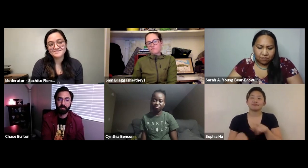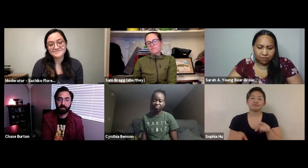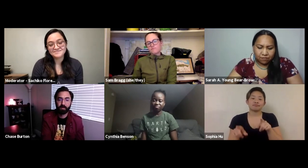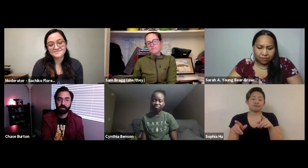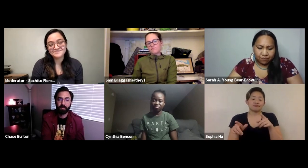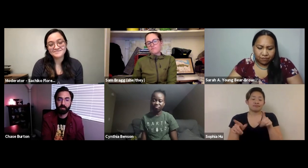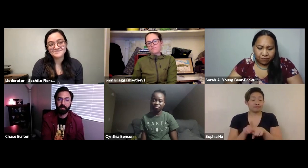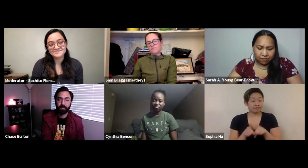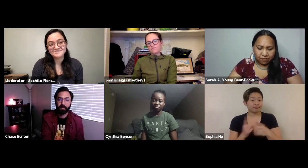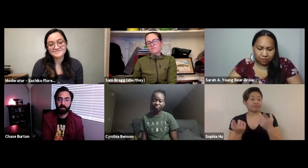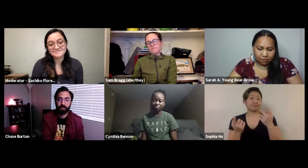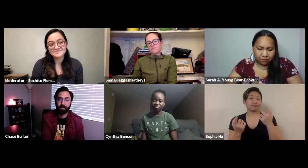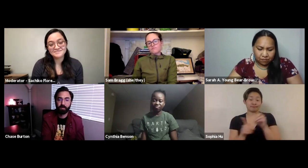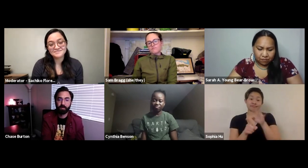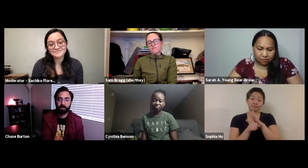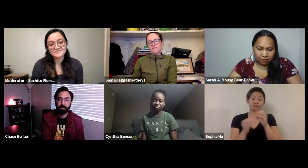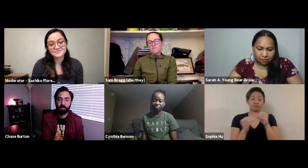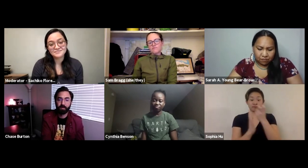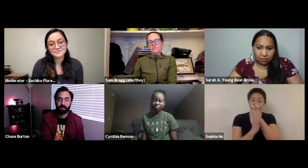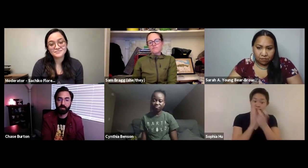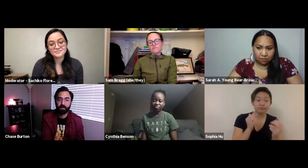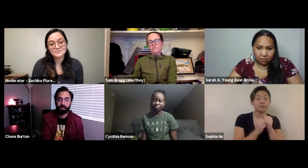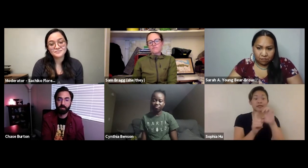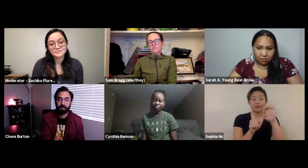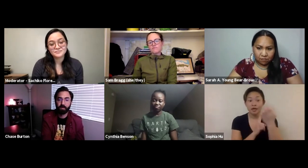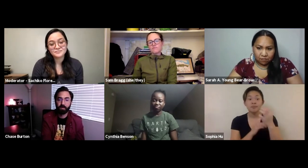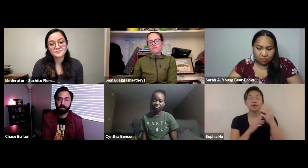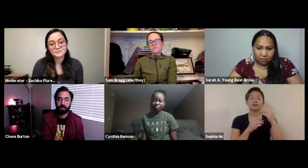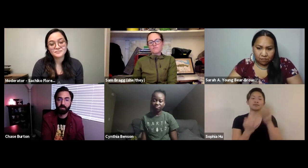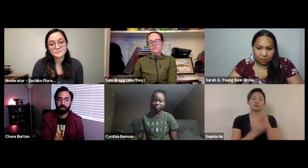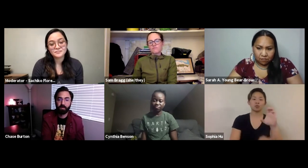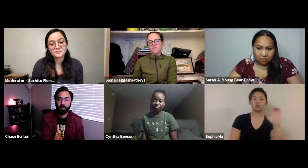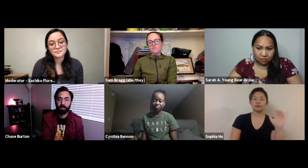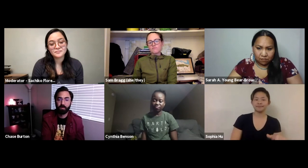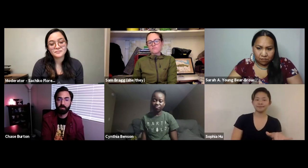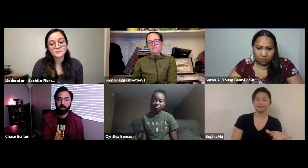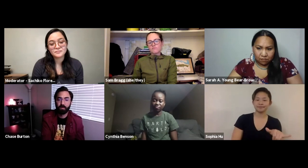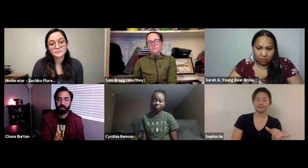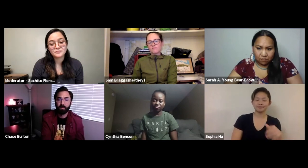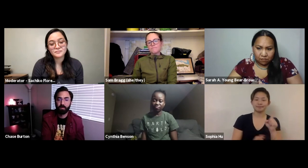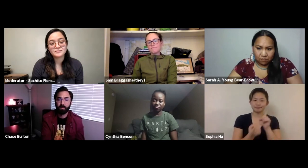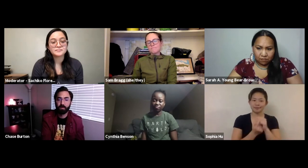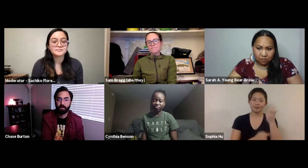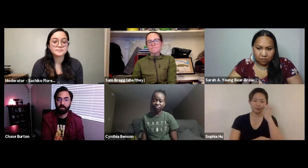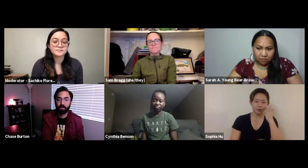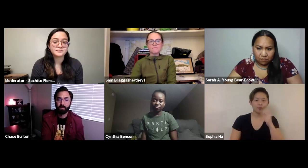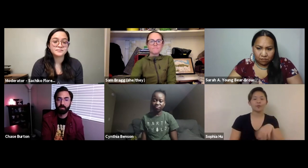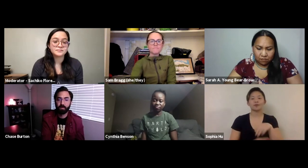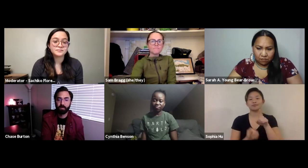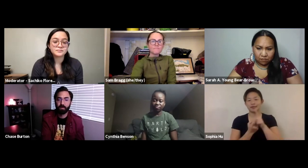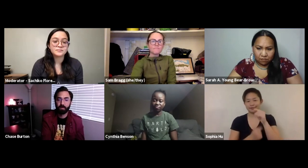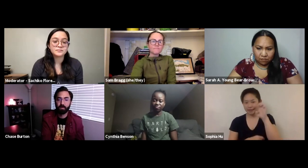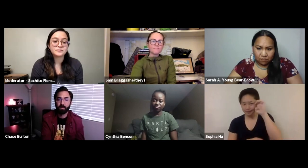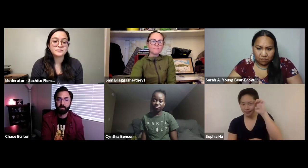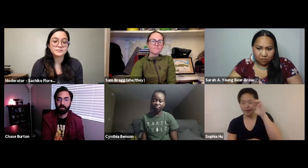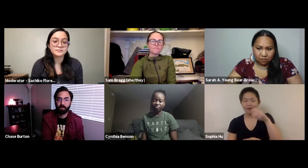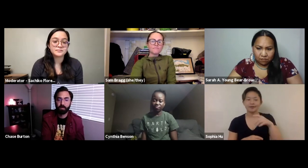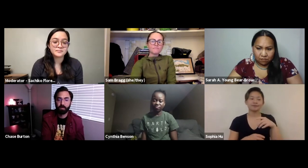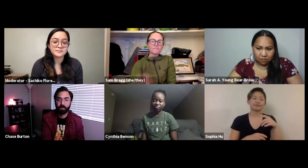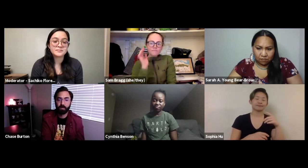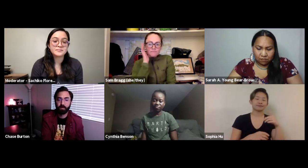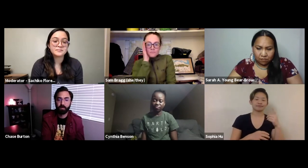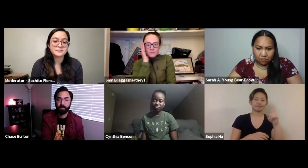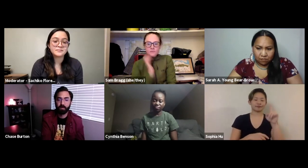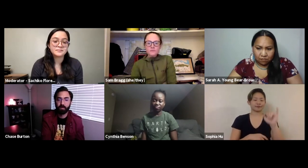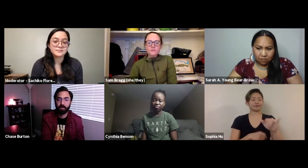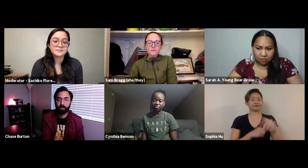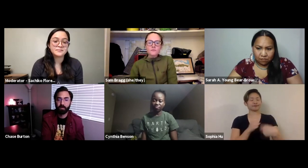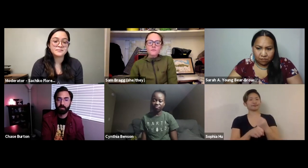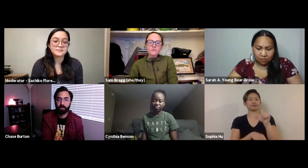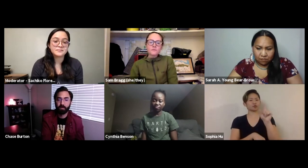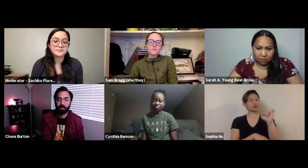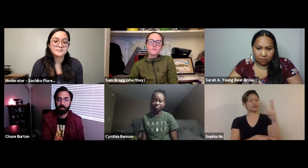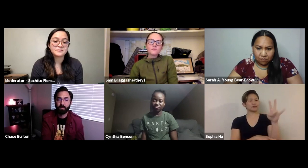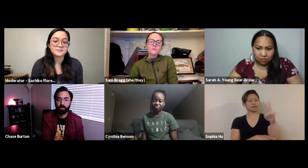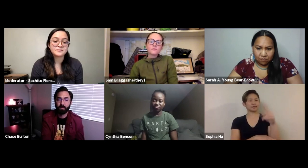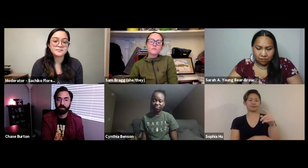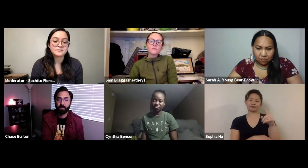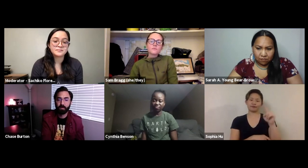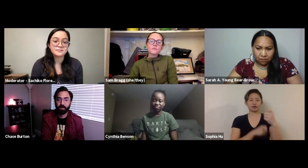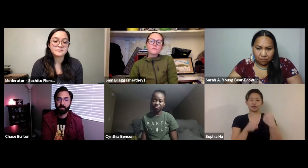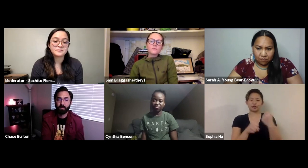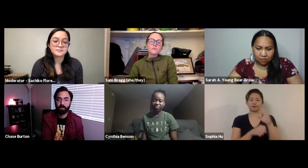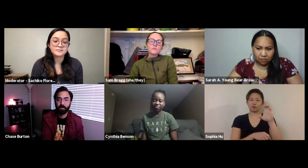I never had that experience. So like I was saying just being more involved with the outdoors